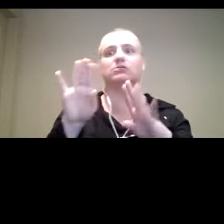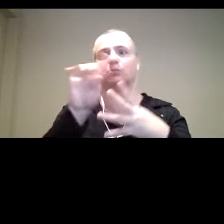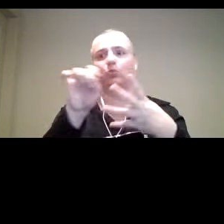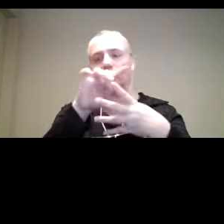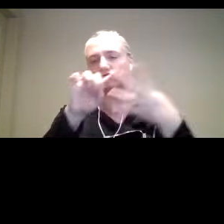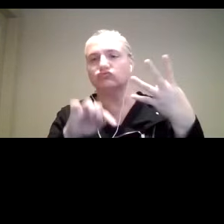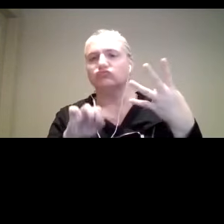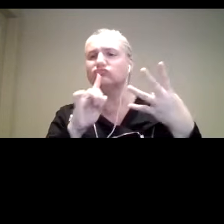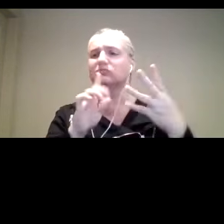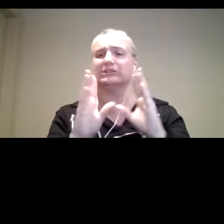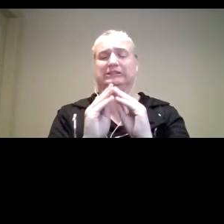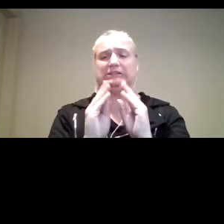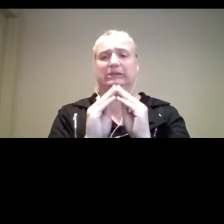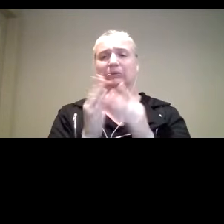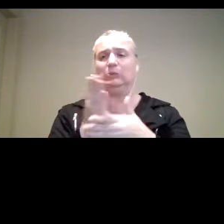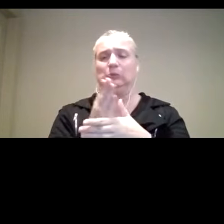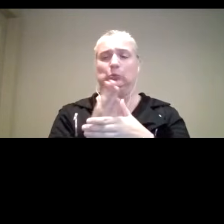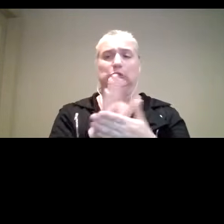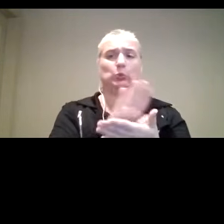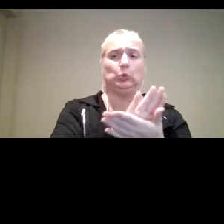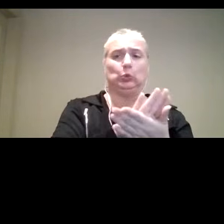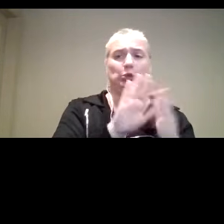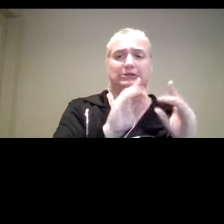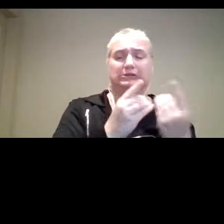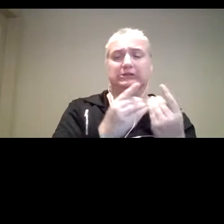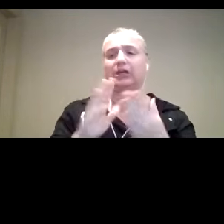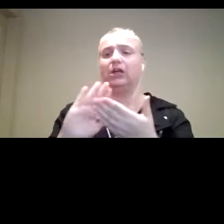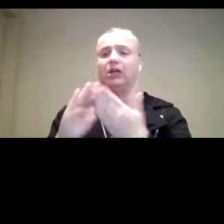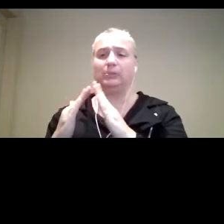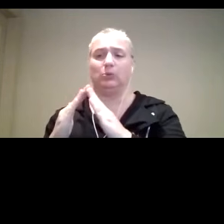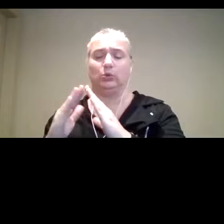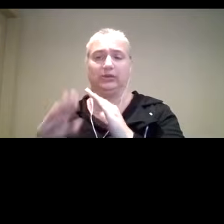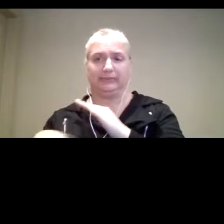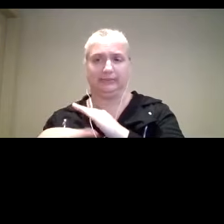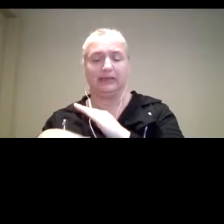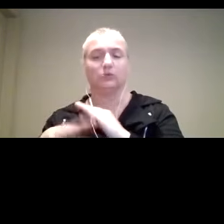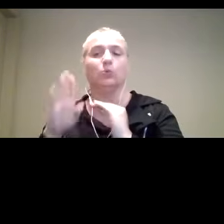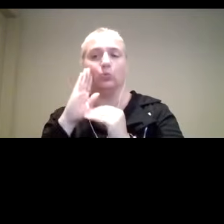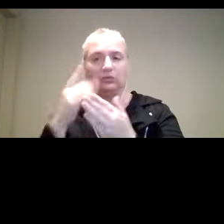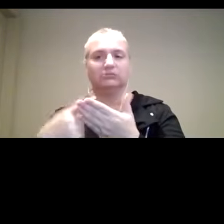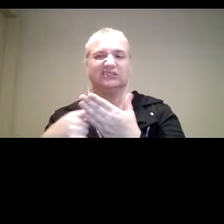So, collaboration between school districts and community-based mental health providers, we are going to talk about next week.